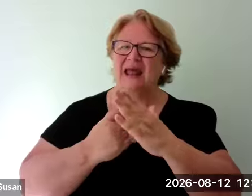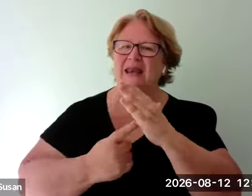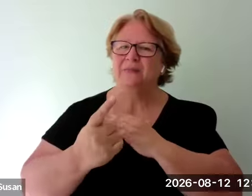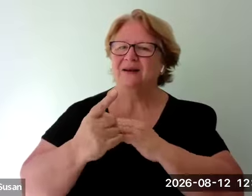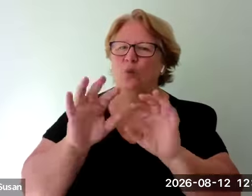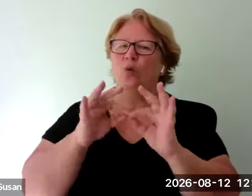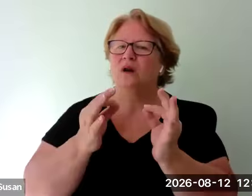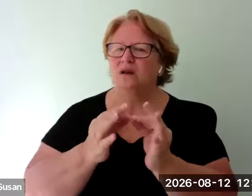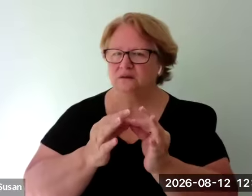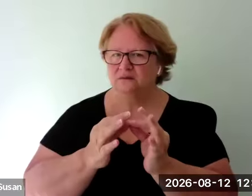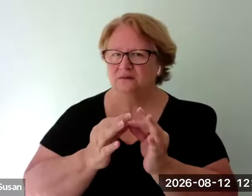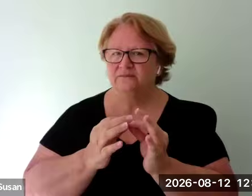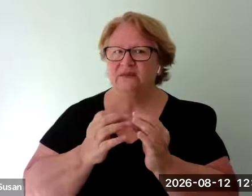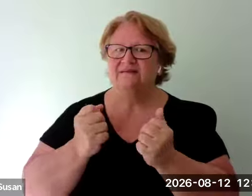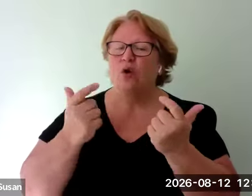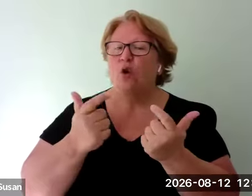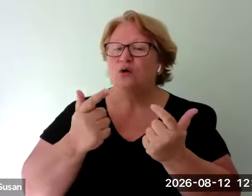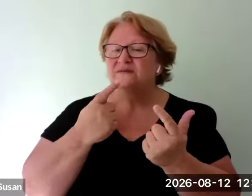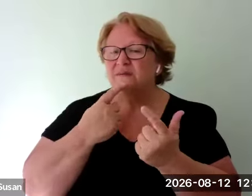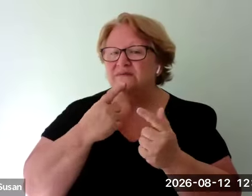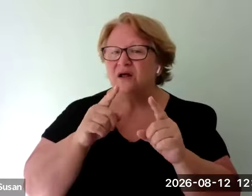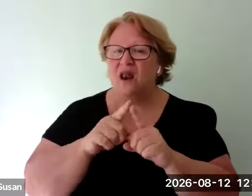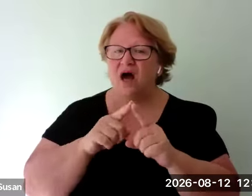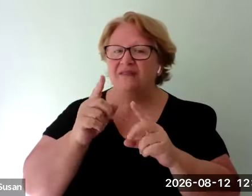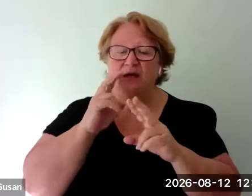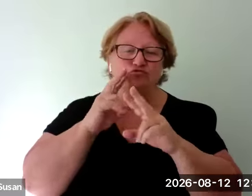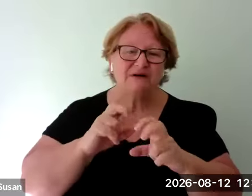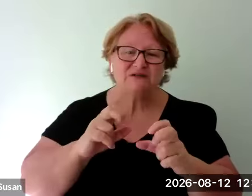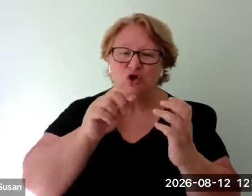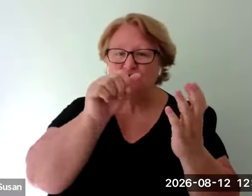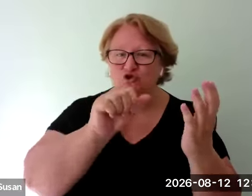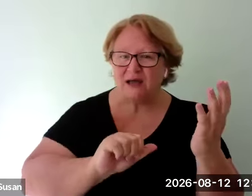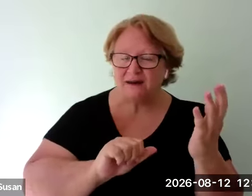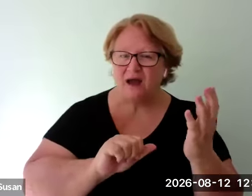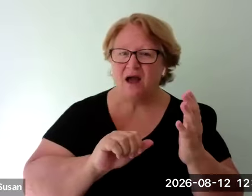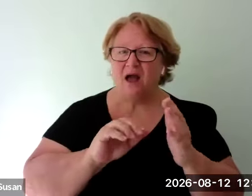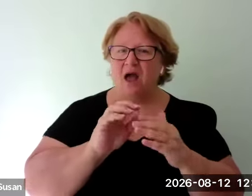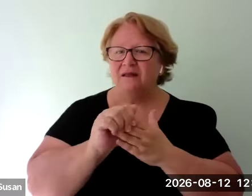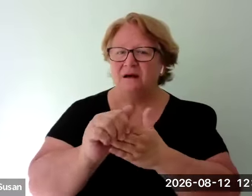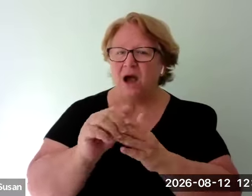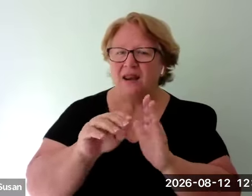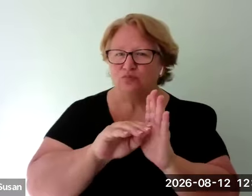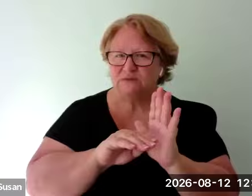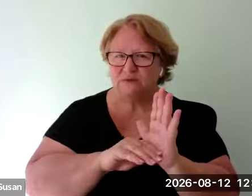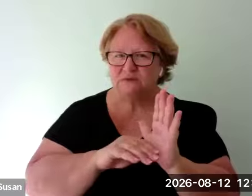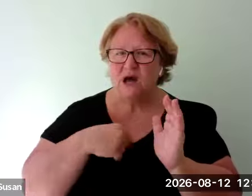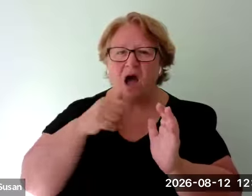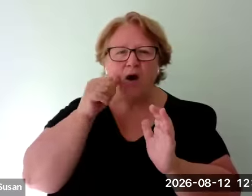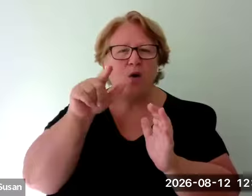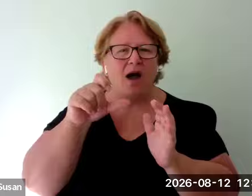see the story of the NDRP before becoming an independent org. There's a lot of information in there